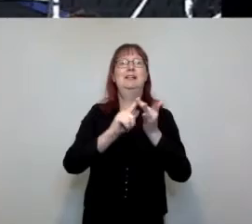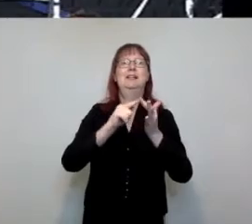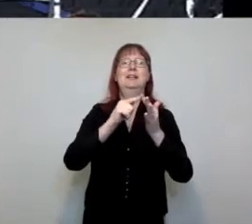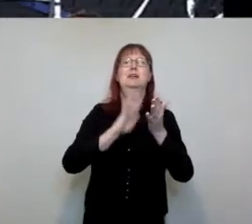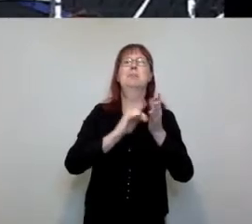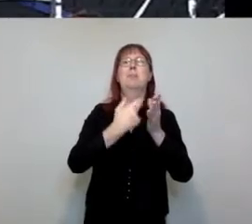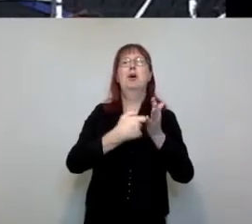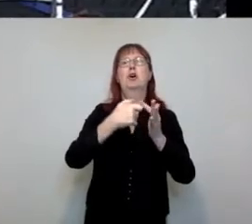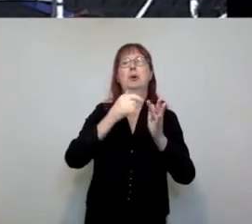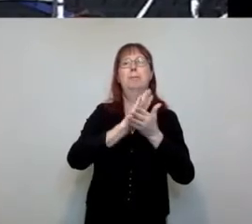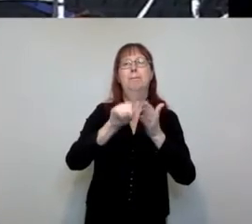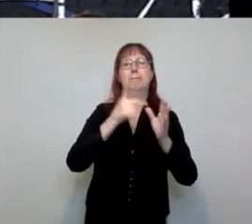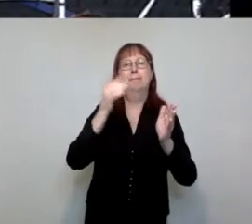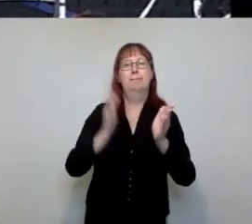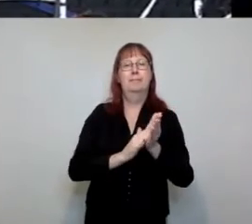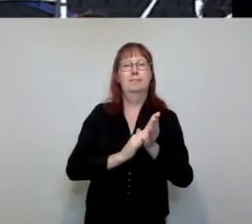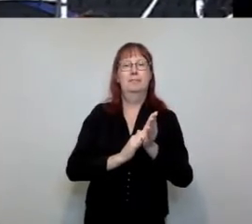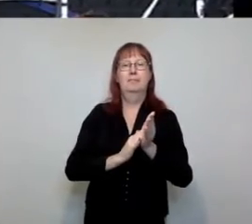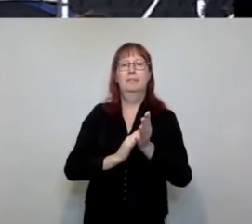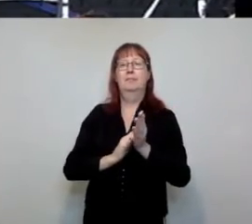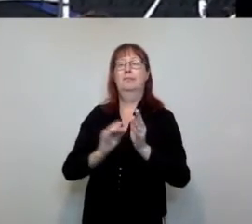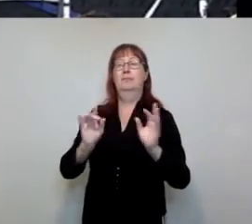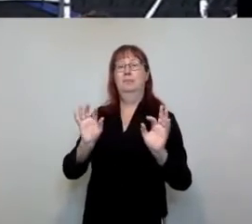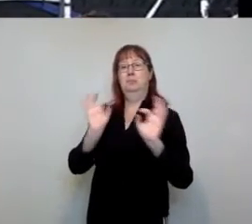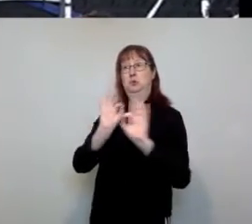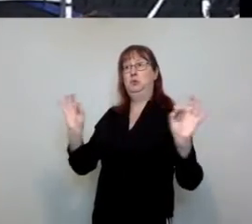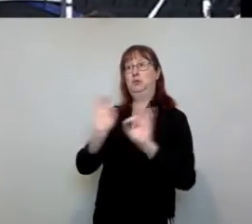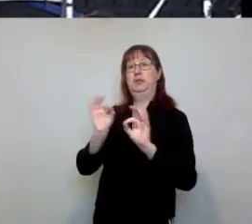comedy from comperes Mandy Colleran and Natalie Markham,